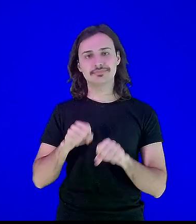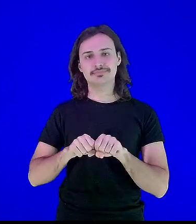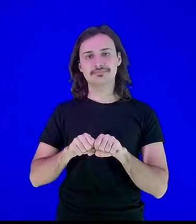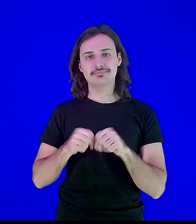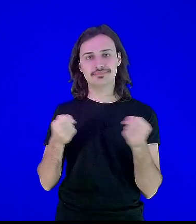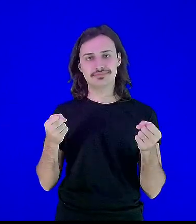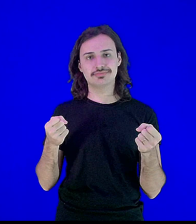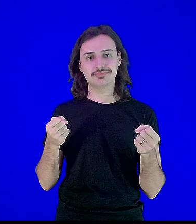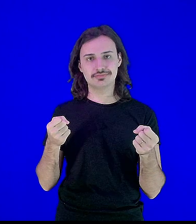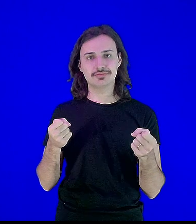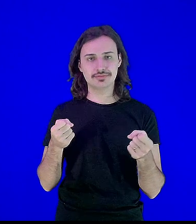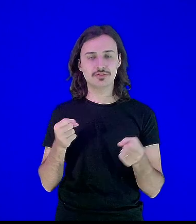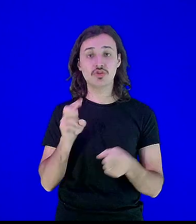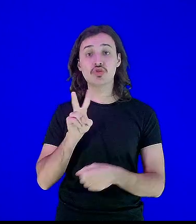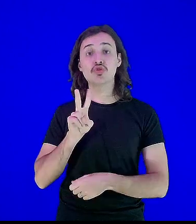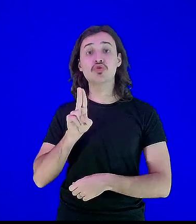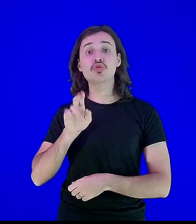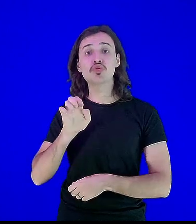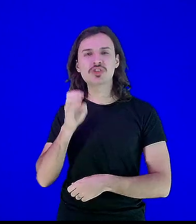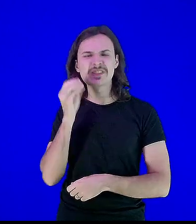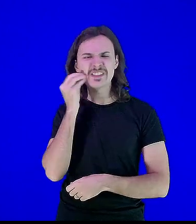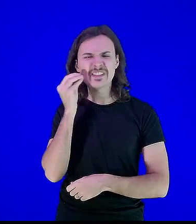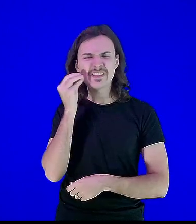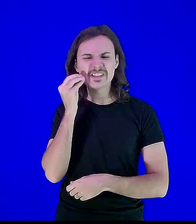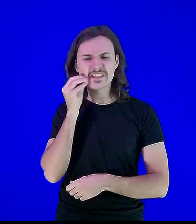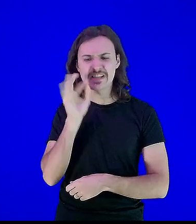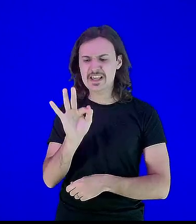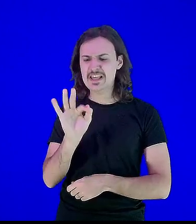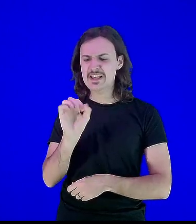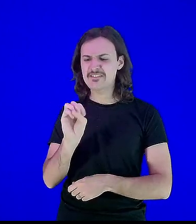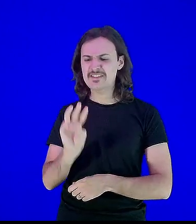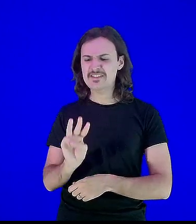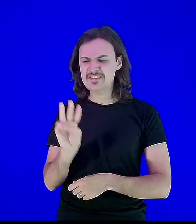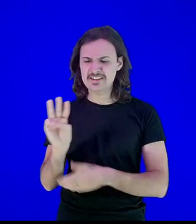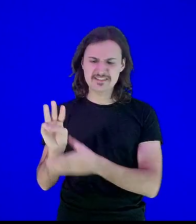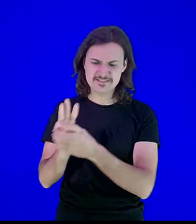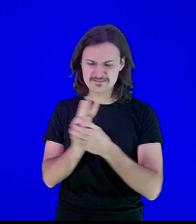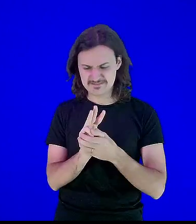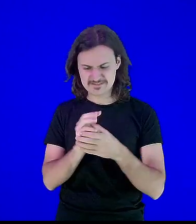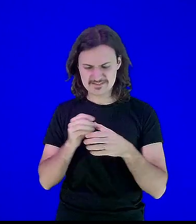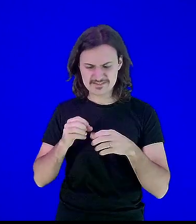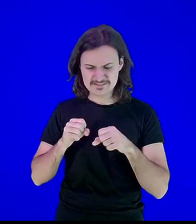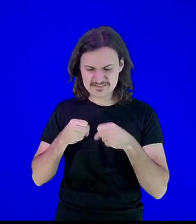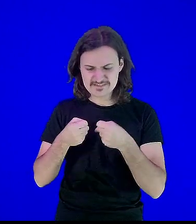Vue will try to make it work but it will have no idea of what component that is